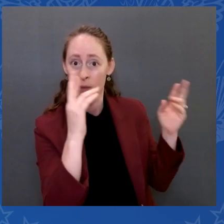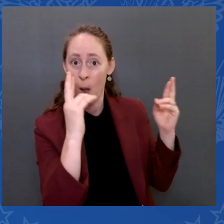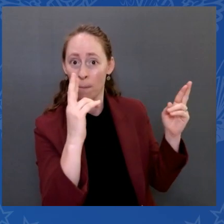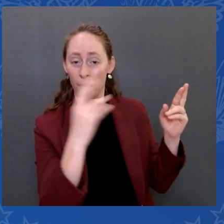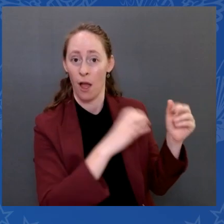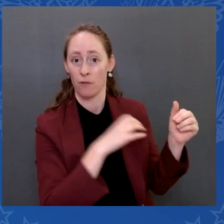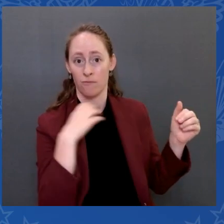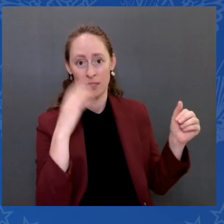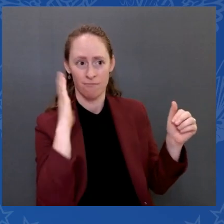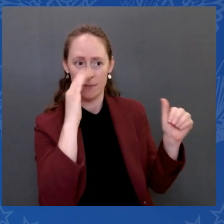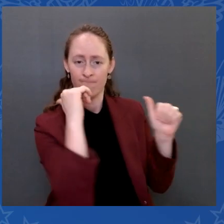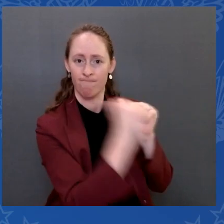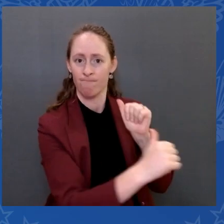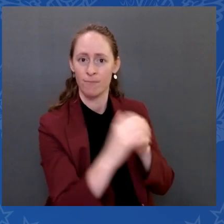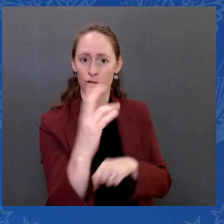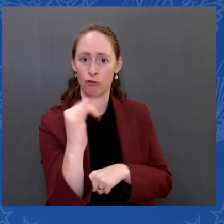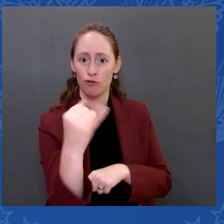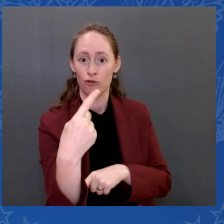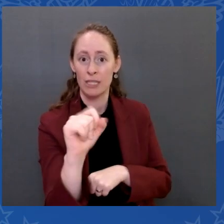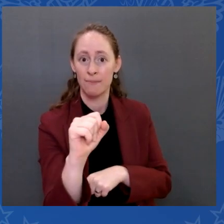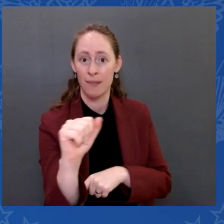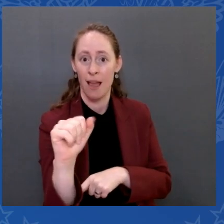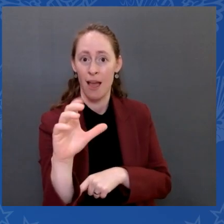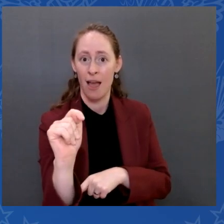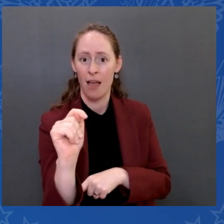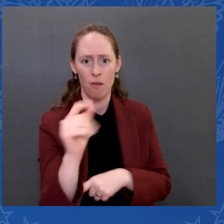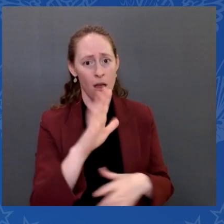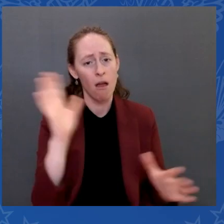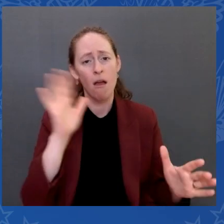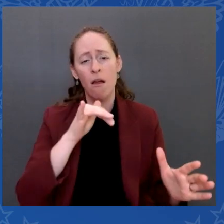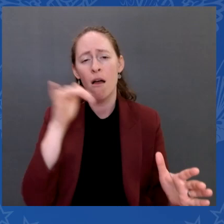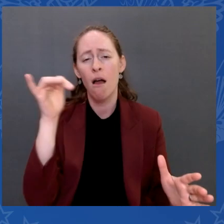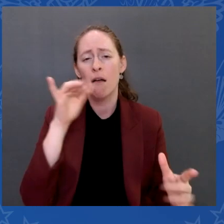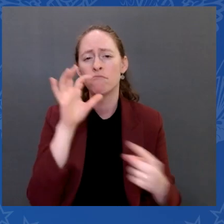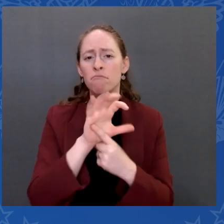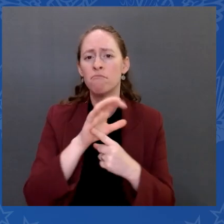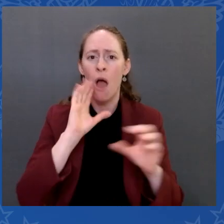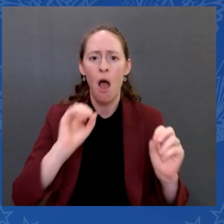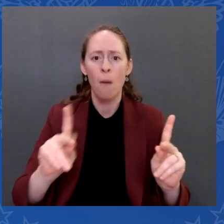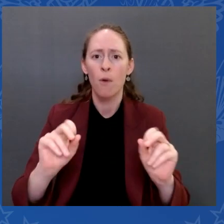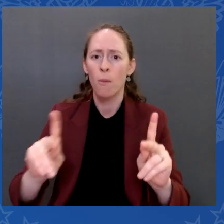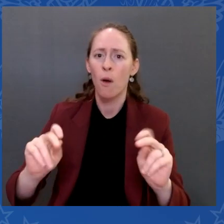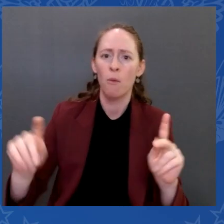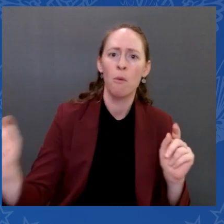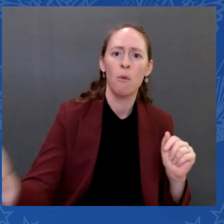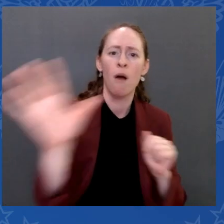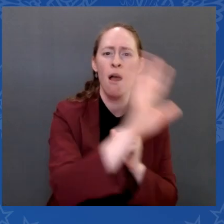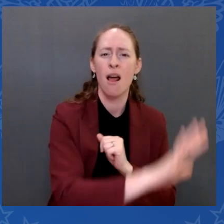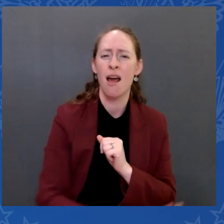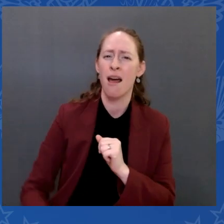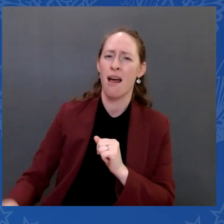and for our national security as well. So, sir, with your permission, we will start on the national security side